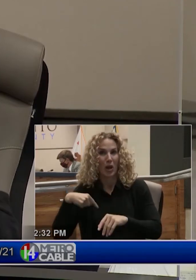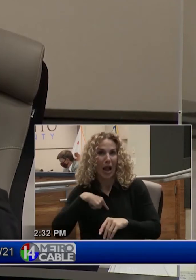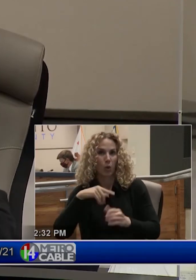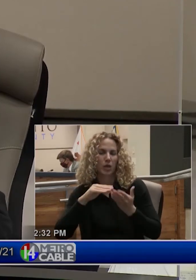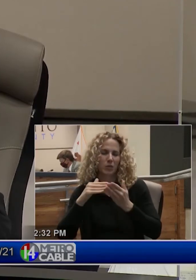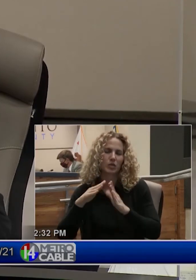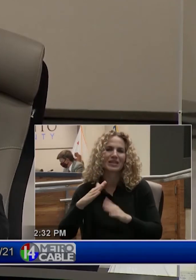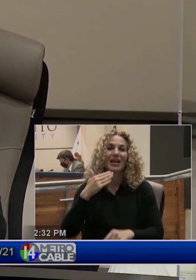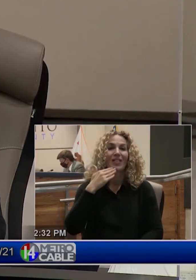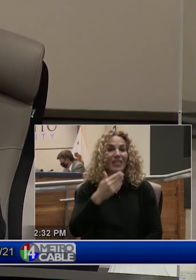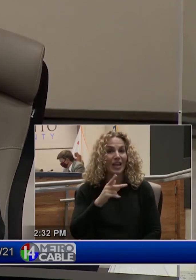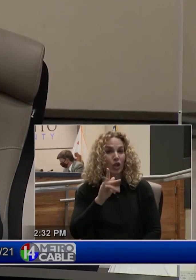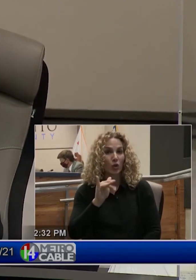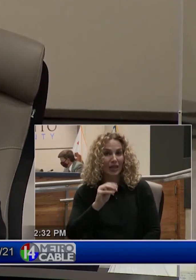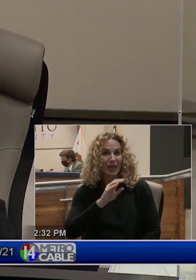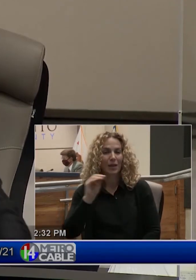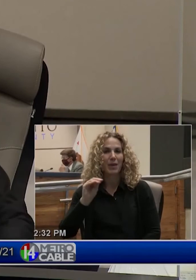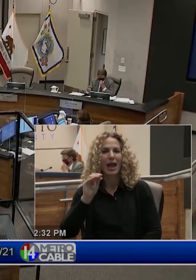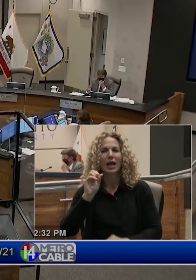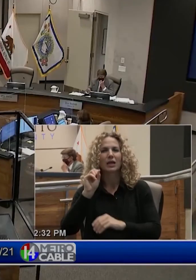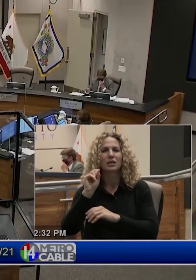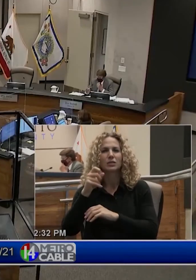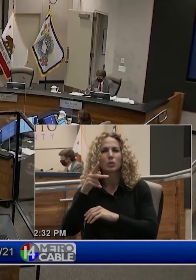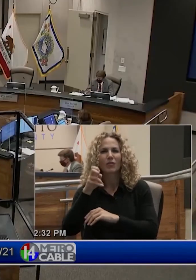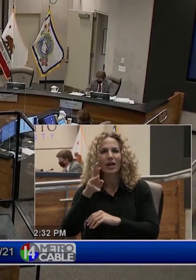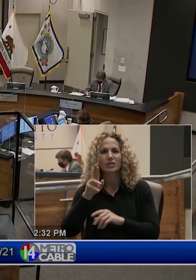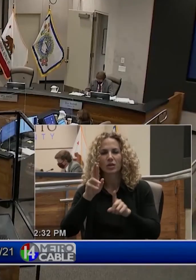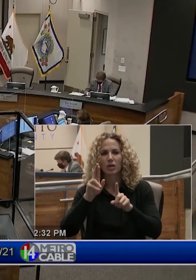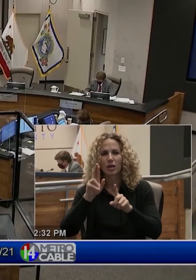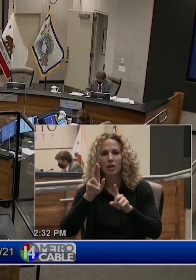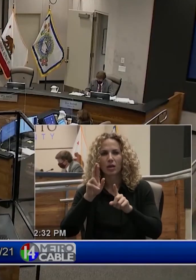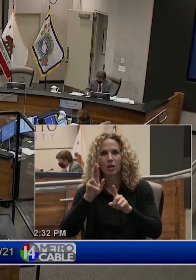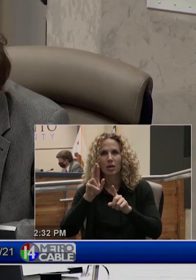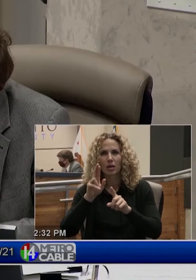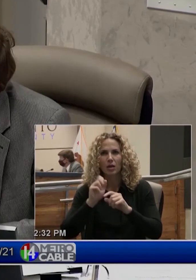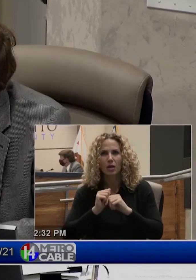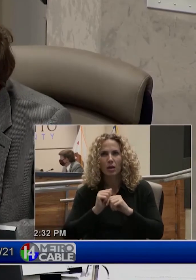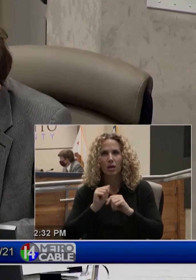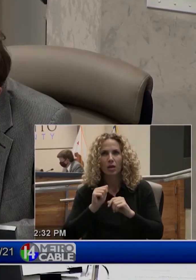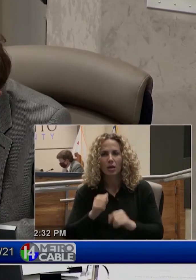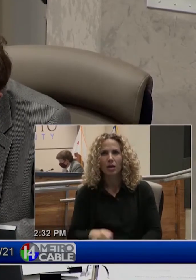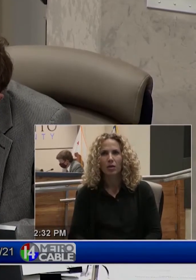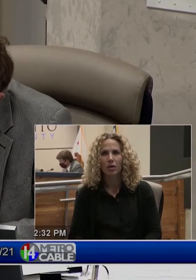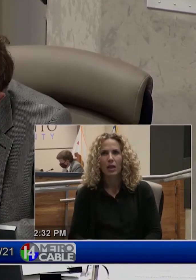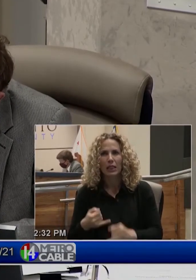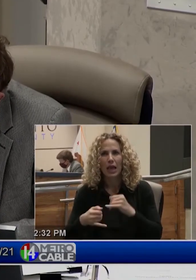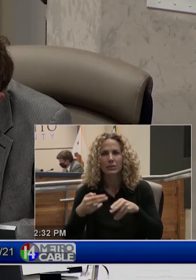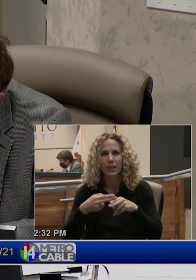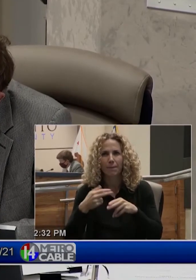AND THANK YOU, KIM. AND SUPERVISOR NOTOLE HAD A AND SUPERVISOR NOTOLE HAD A QUESTION. QUESTION. >> THANK YOU. THANK YOU. I APPRECIATE THE WORK THAT HAS